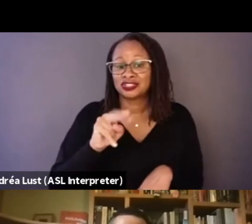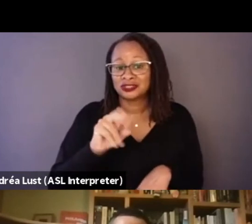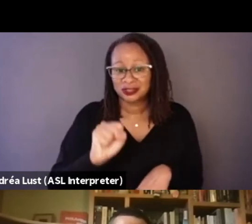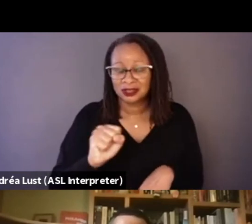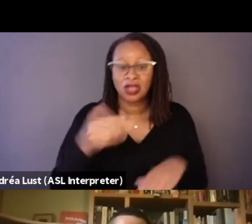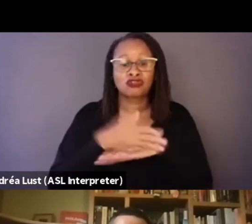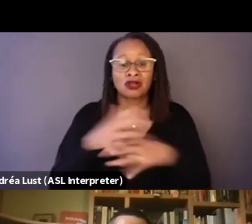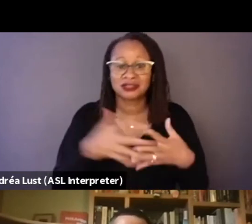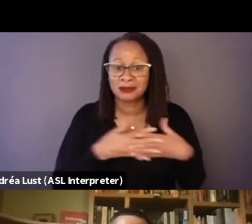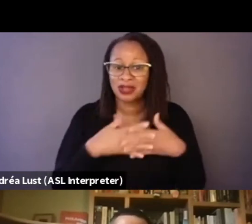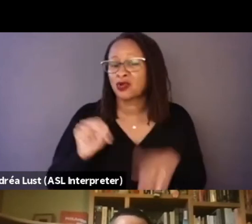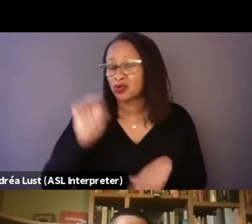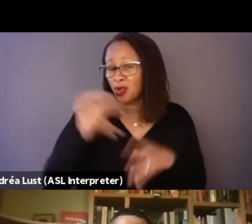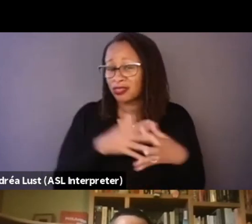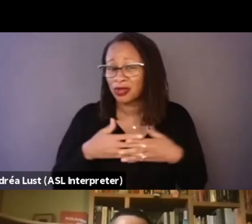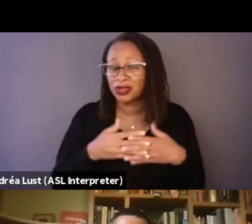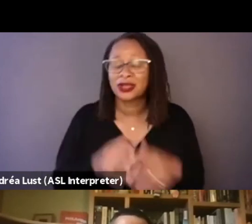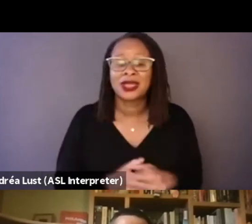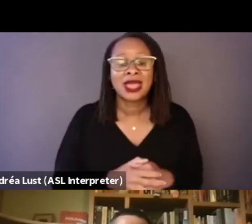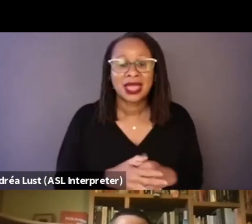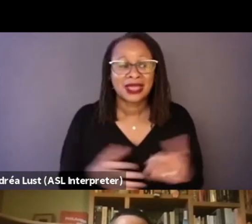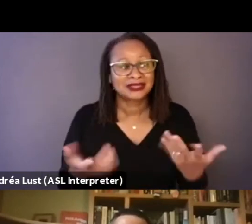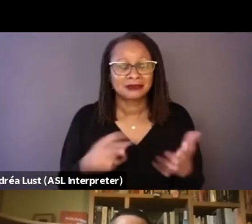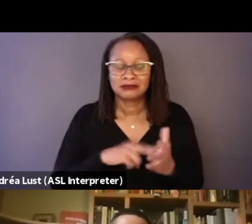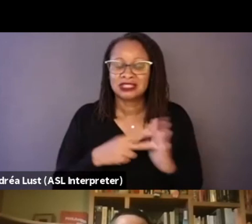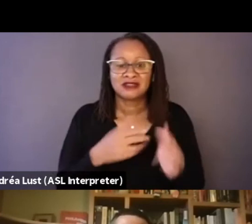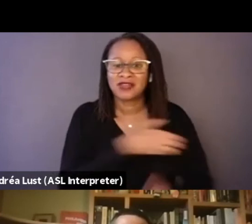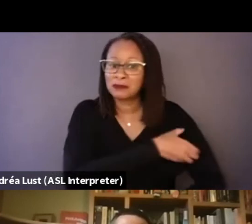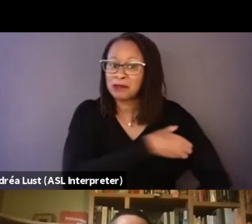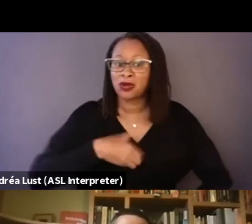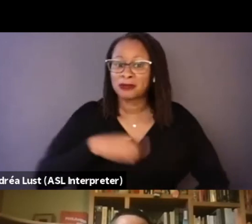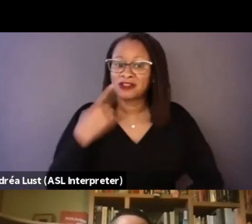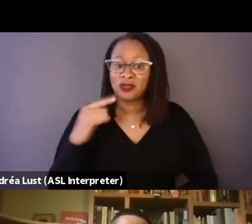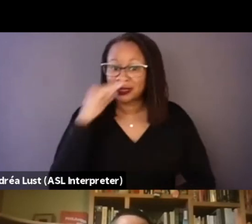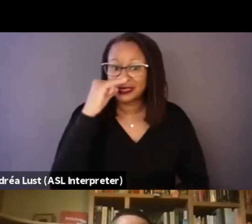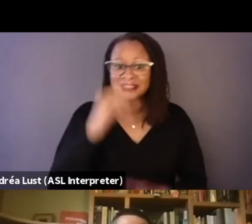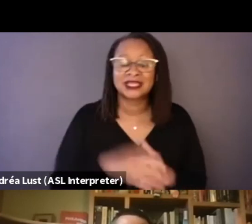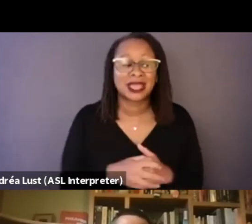and making people proud of their culture and having fun through skateboarding.